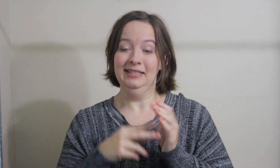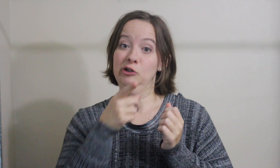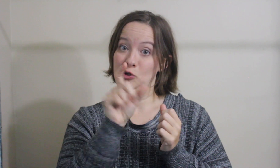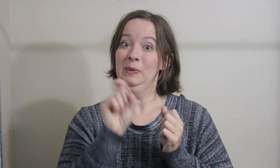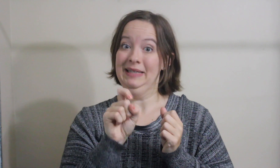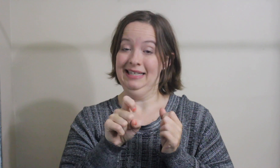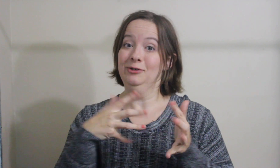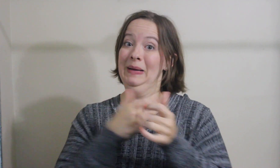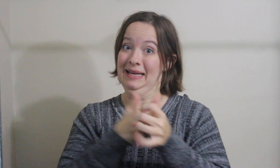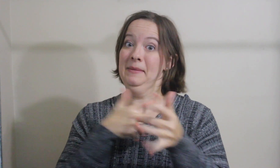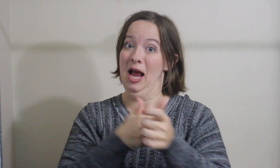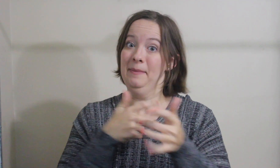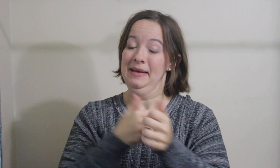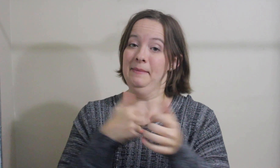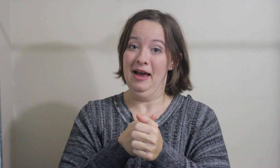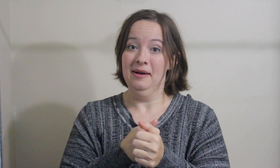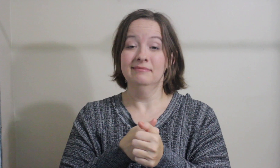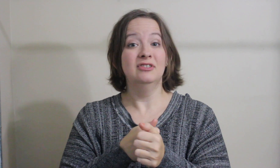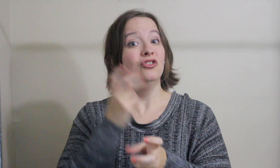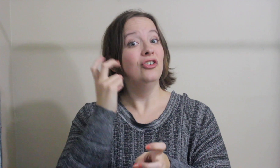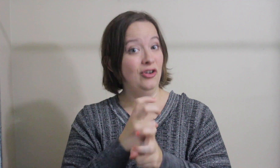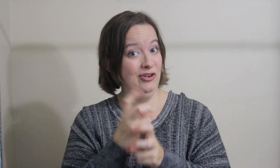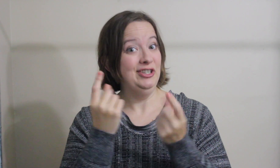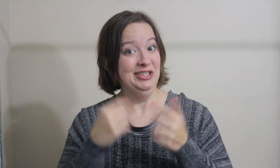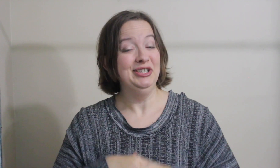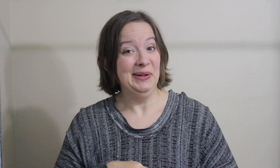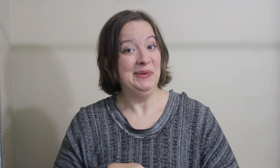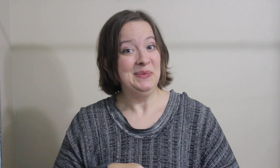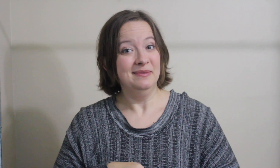and so you need to be very, very quick.